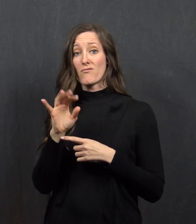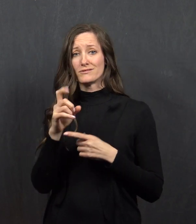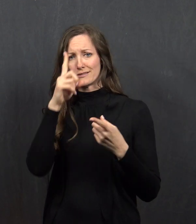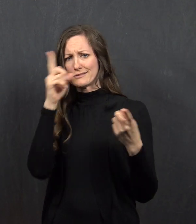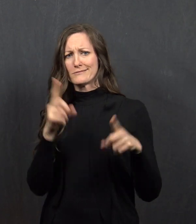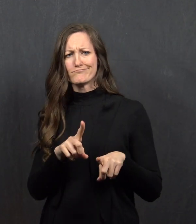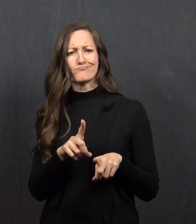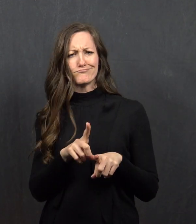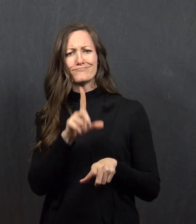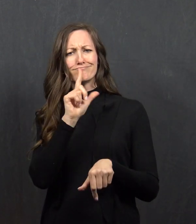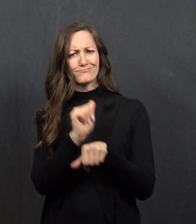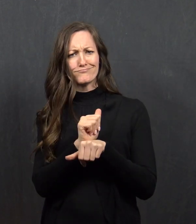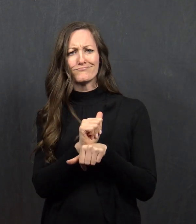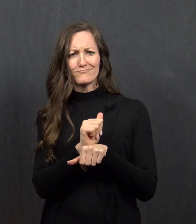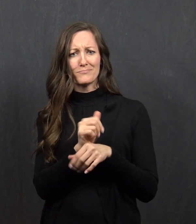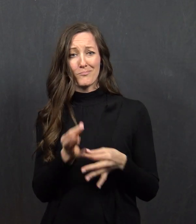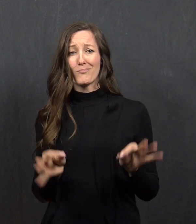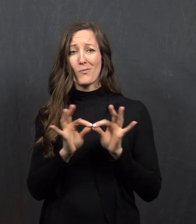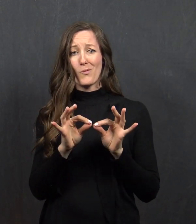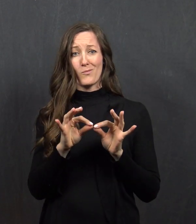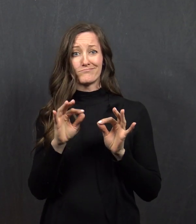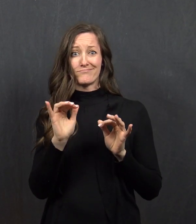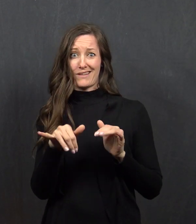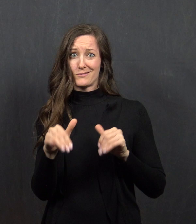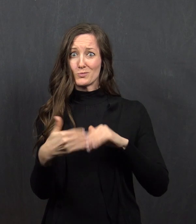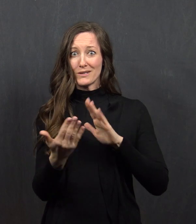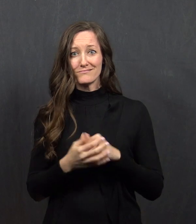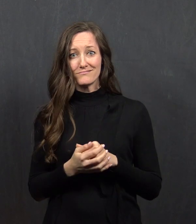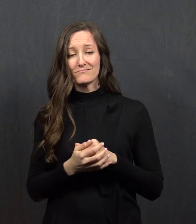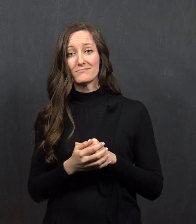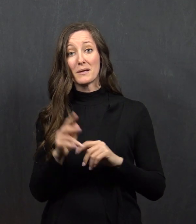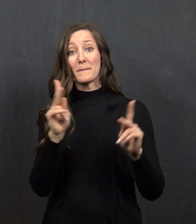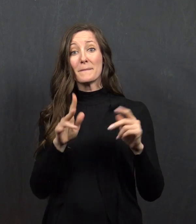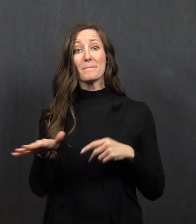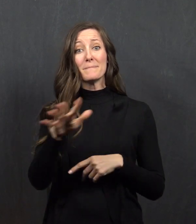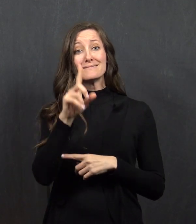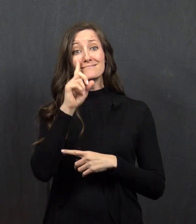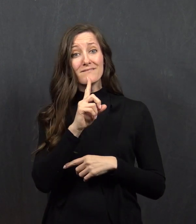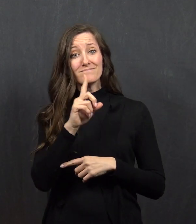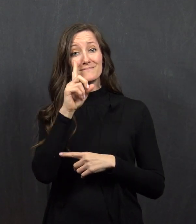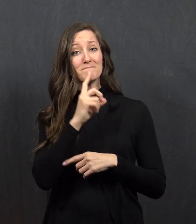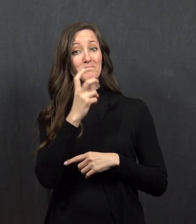The Governor's Office agreed that this is an important issue. People who are Deaf, DeafBlind, and hard of